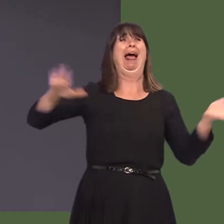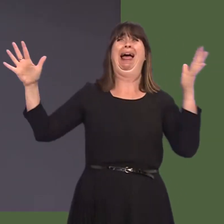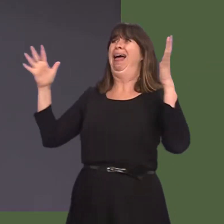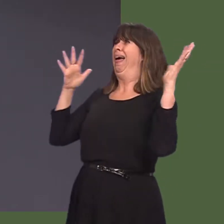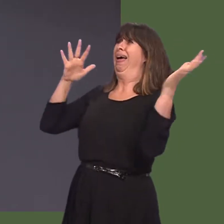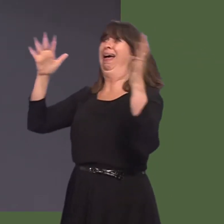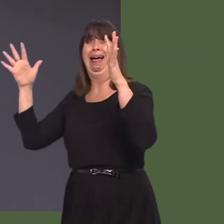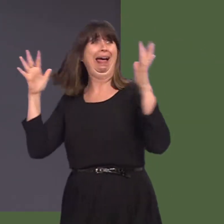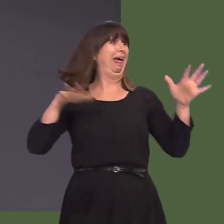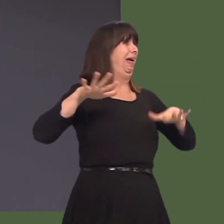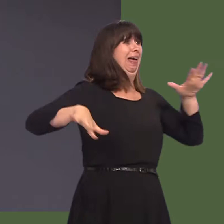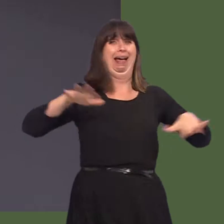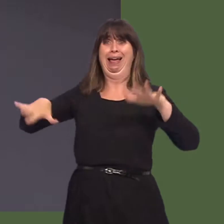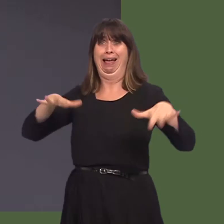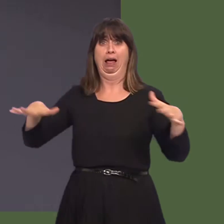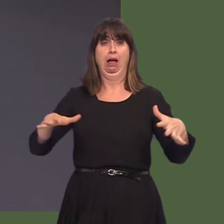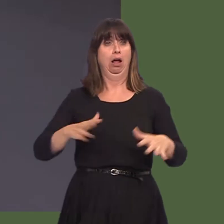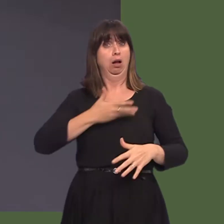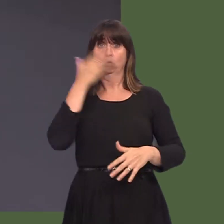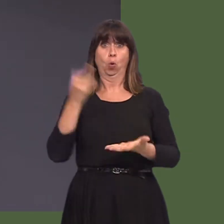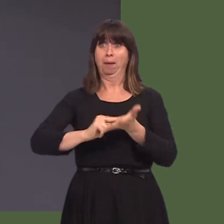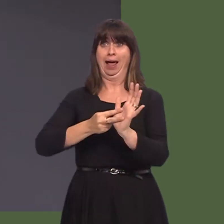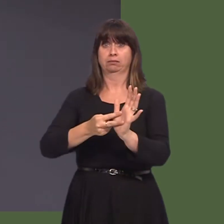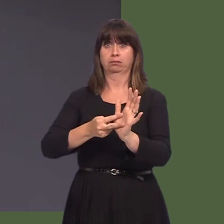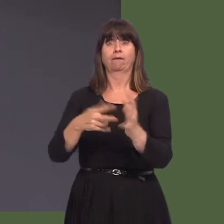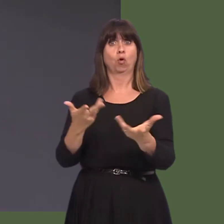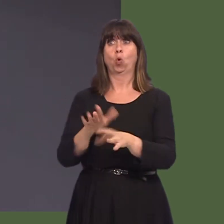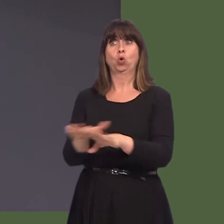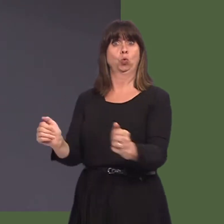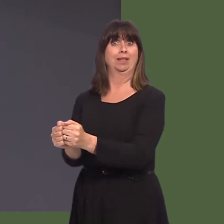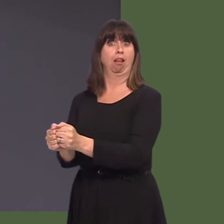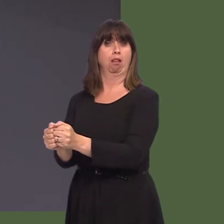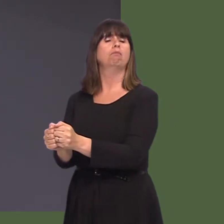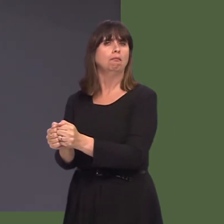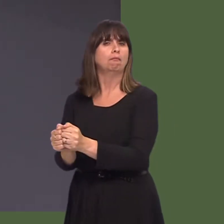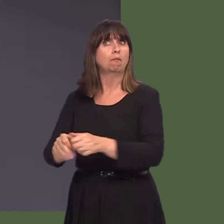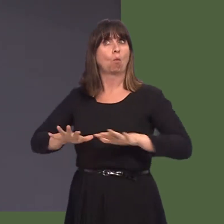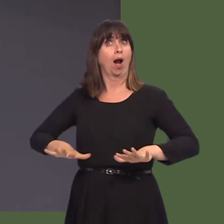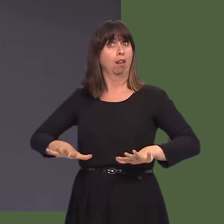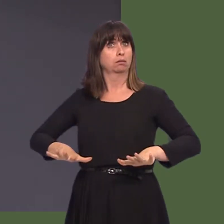There are no plans at all for it.' Now, I'm not sure that's the kind of leadership that the people of Wales expected from somebody